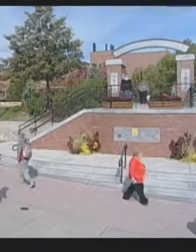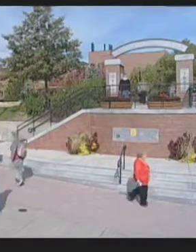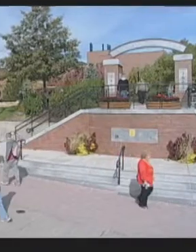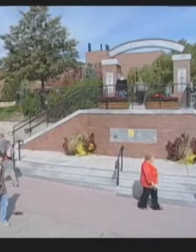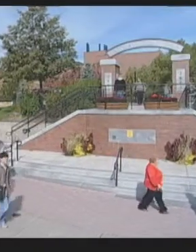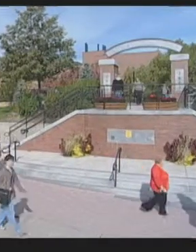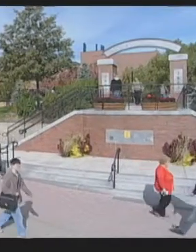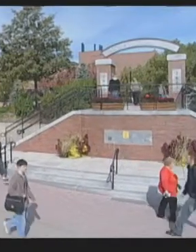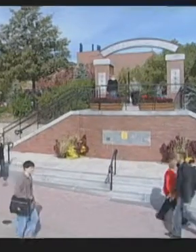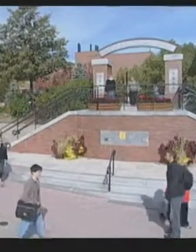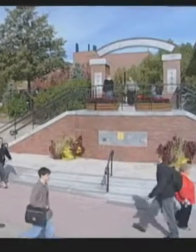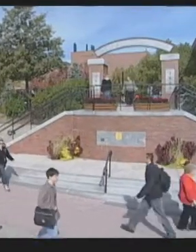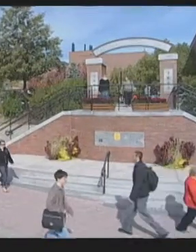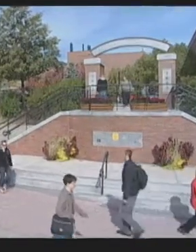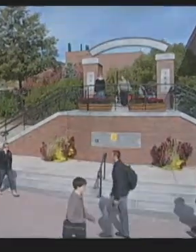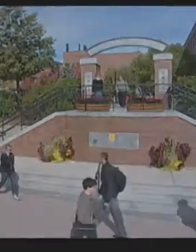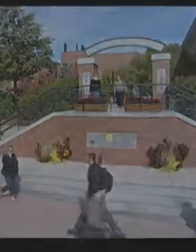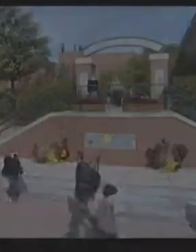and hard-of-hearing people.